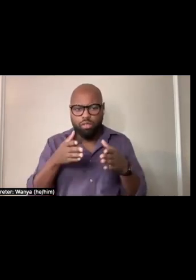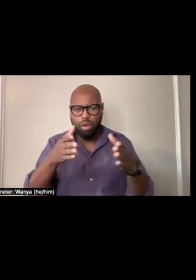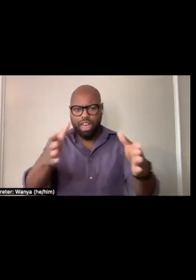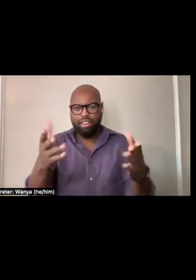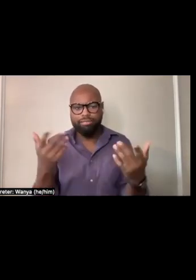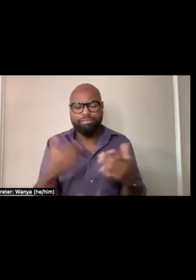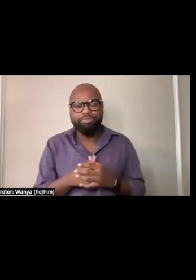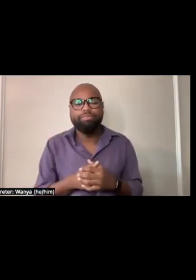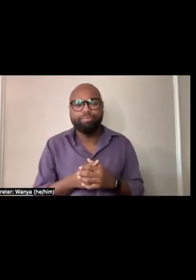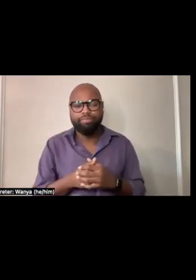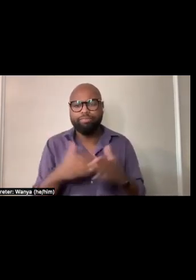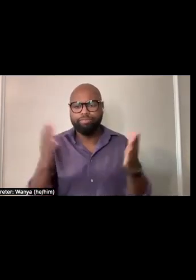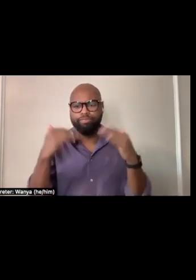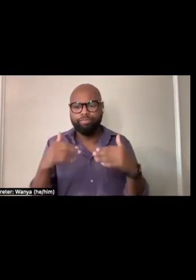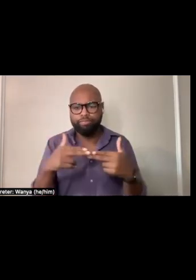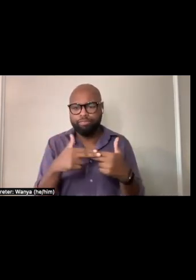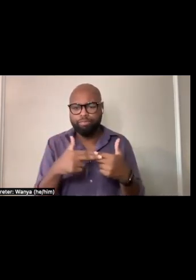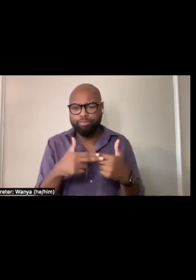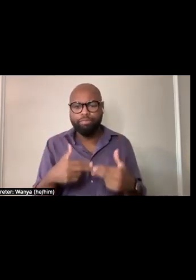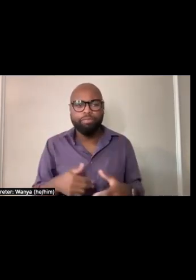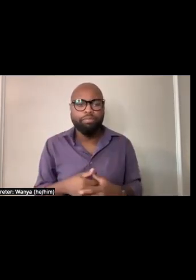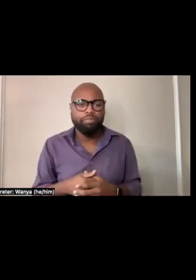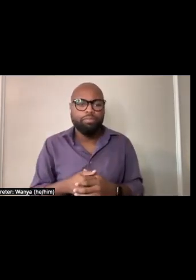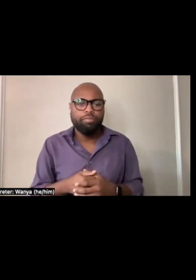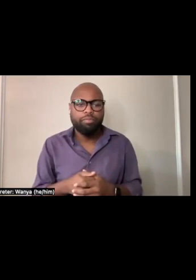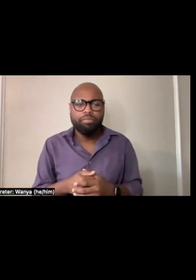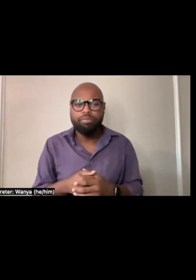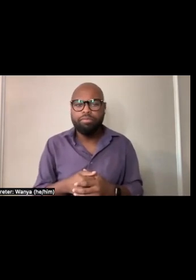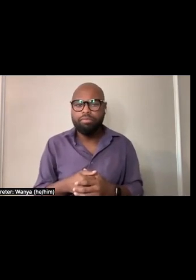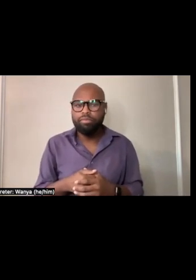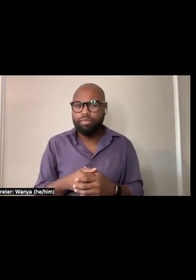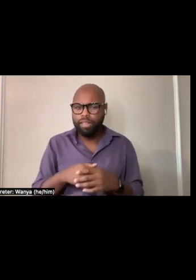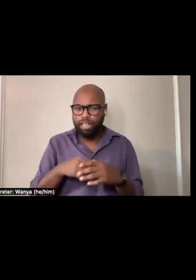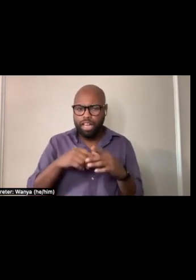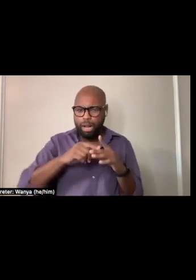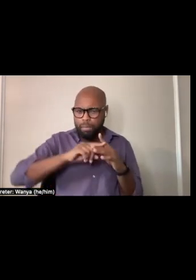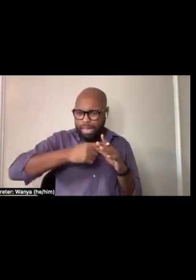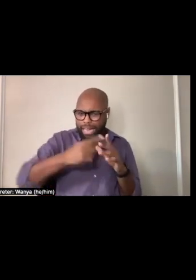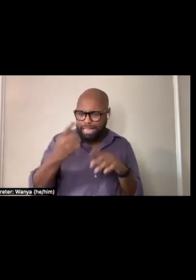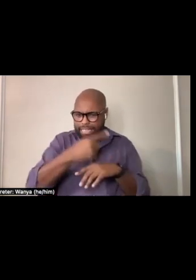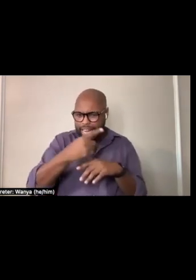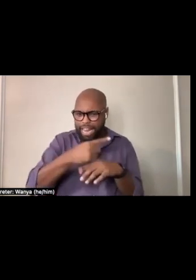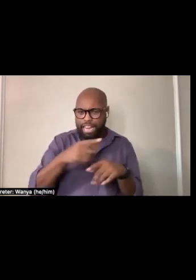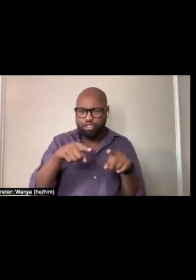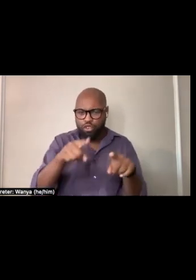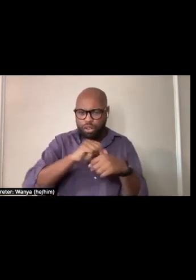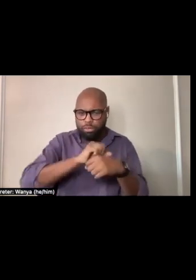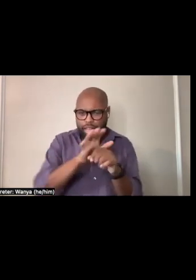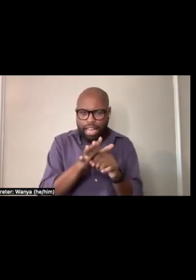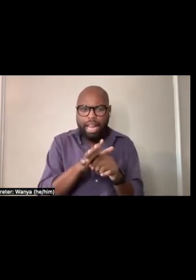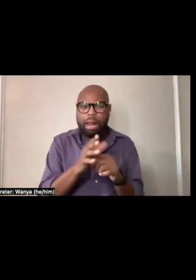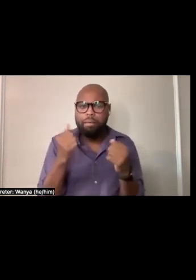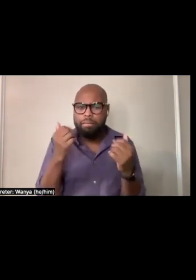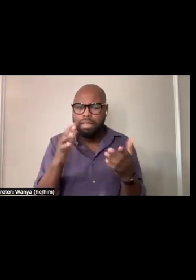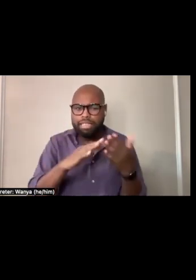So through the early days of the pandemic, many cities around the country, were moving unsheltered people